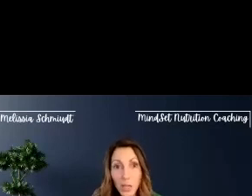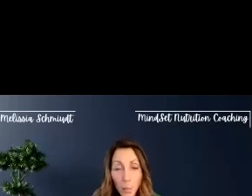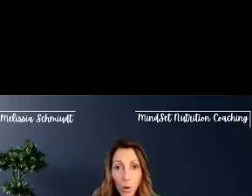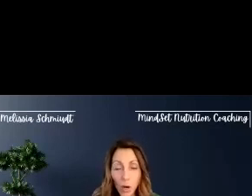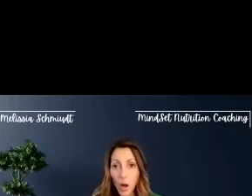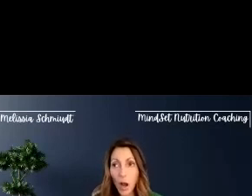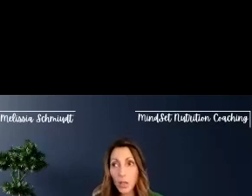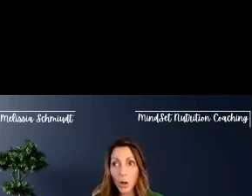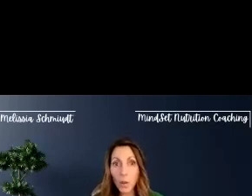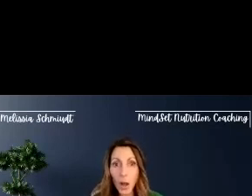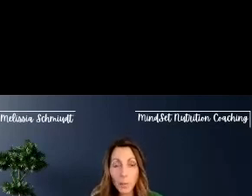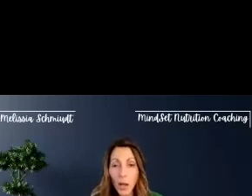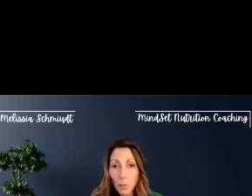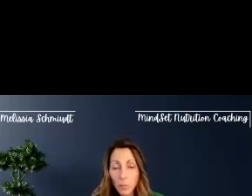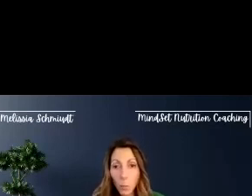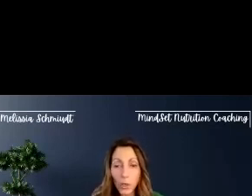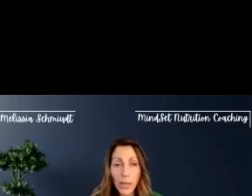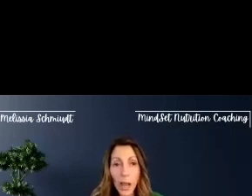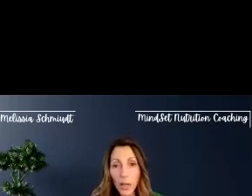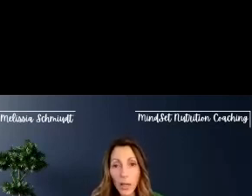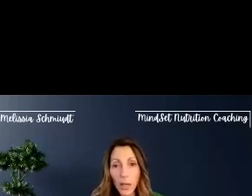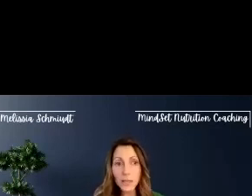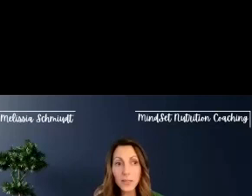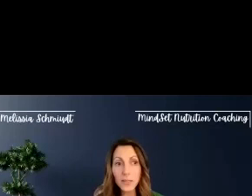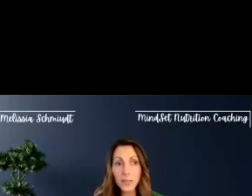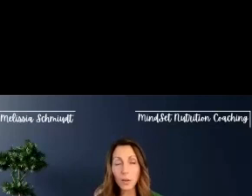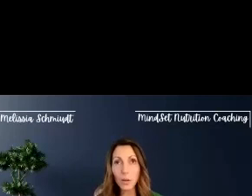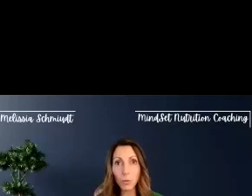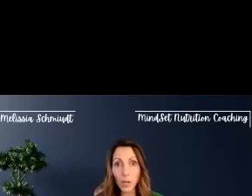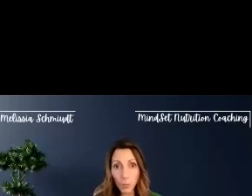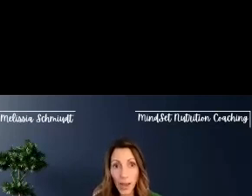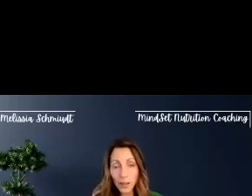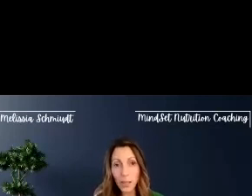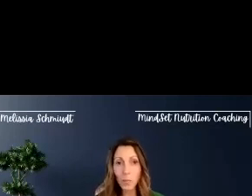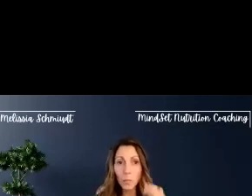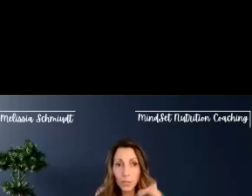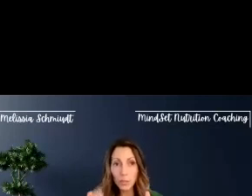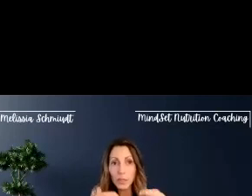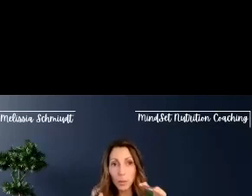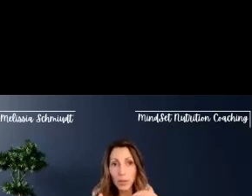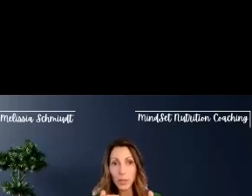I'm not eating more. I'm not working out any less. But in reality, when we start to peel away